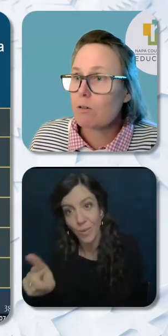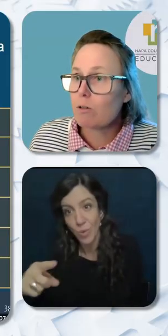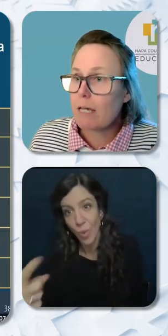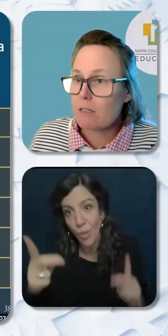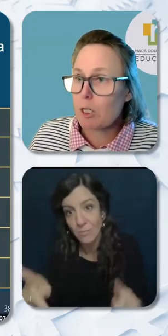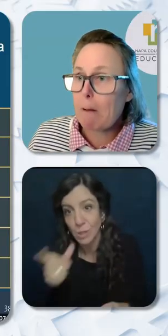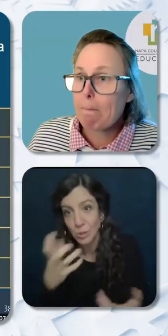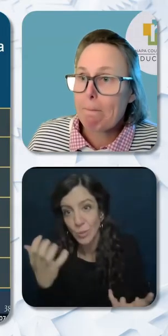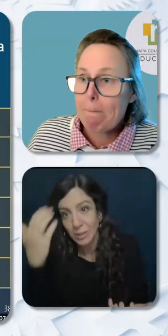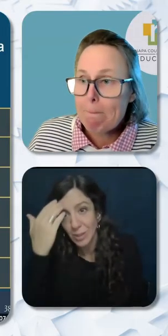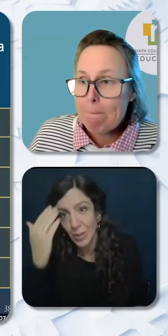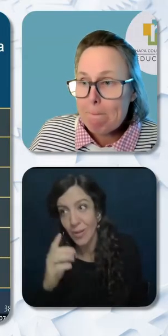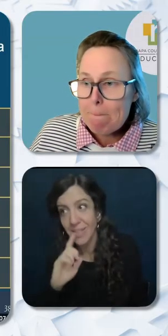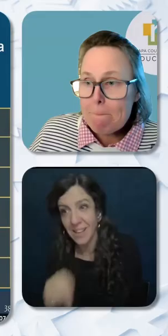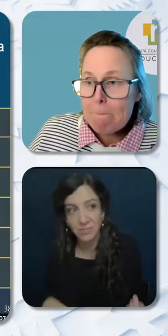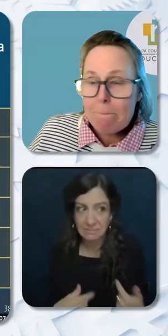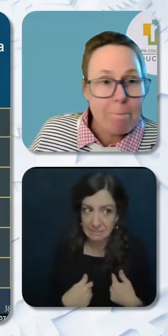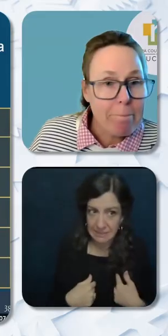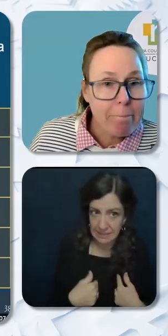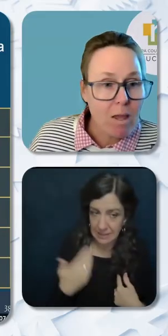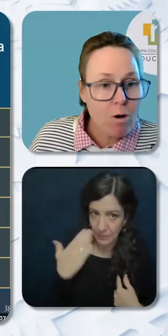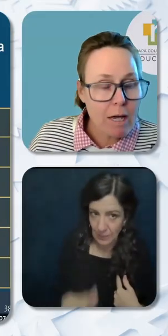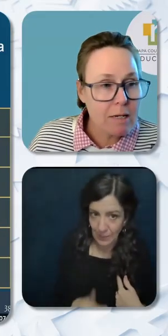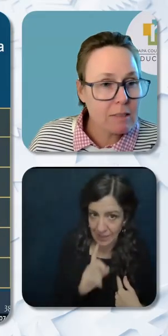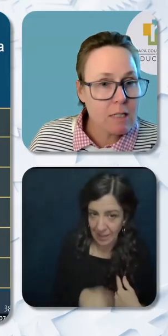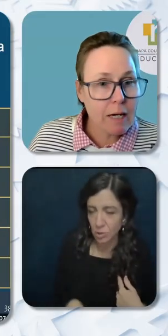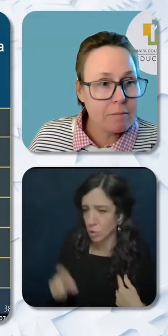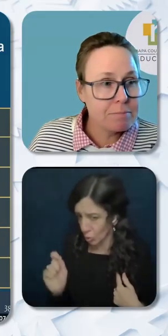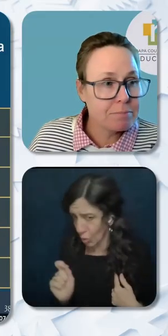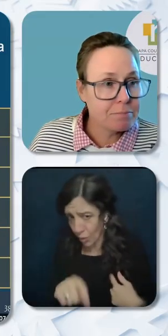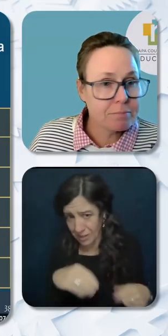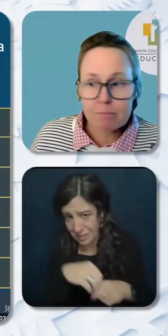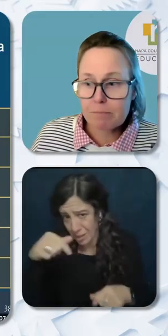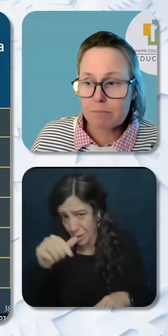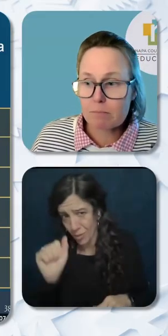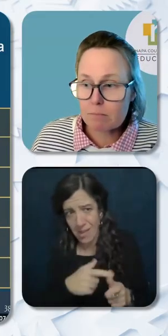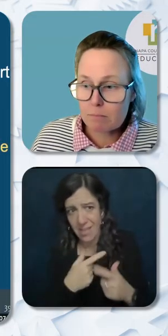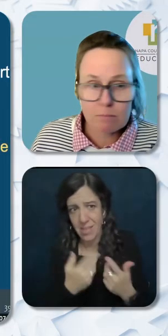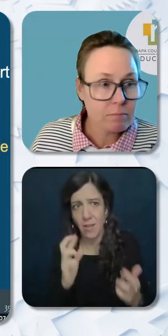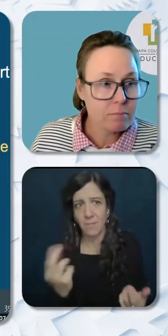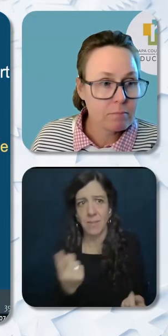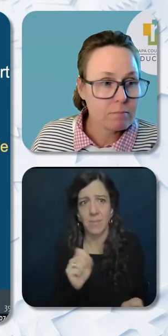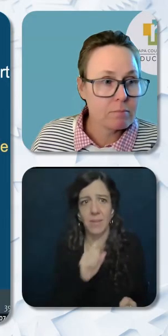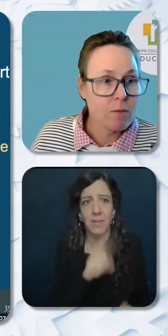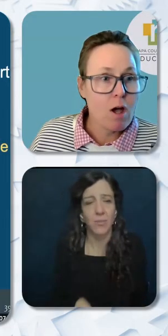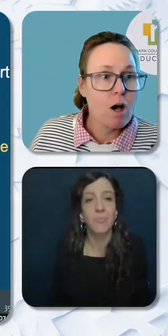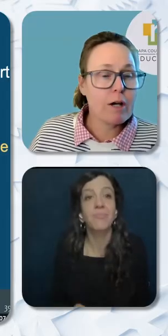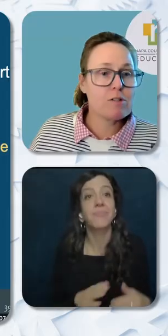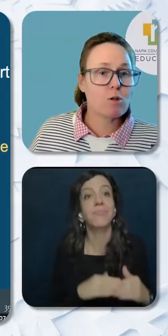I don't know the answer. Okay, next slide.